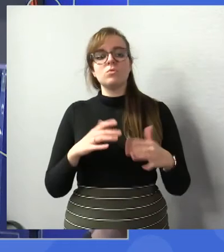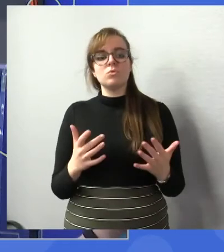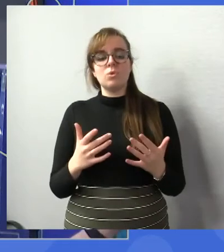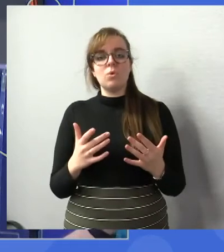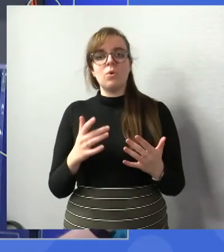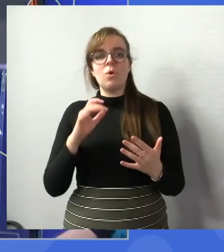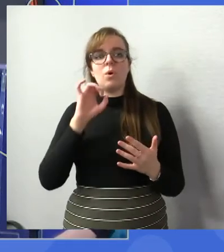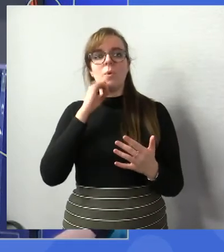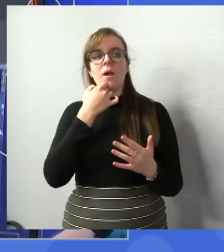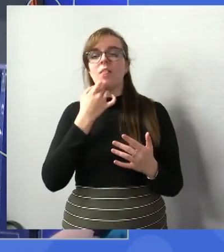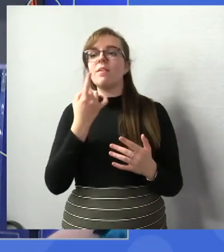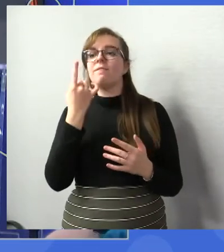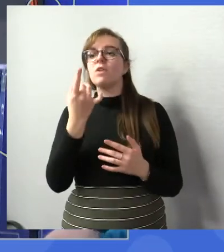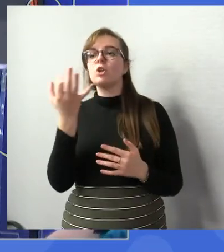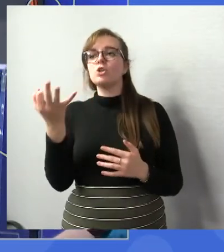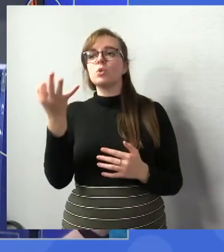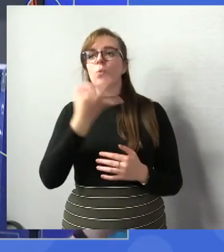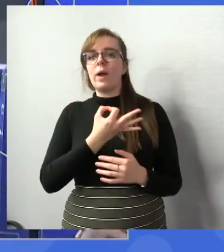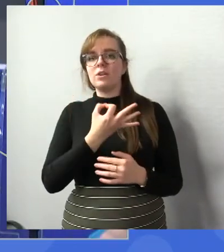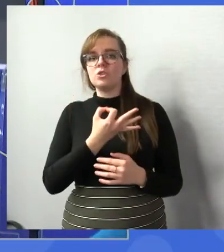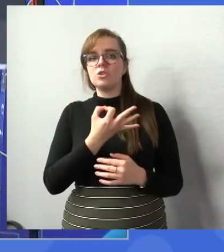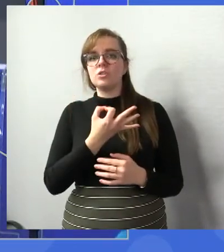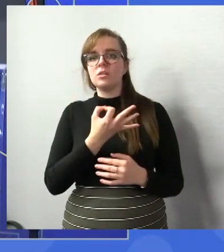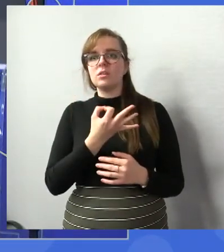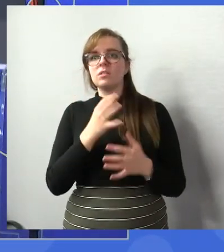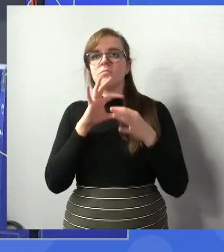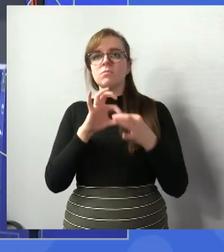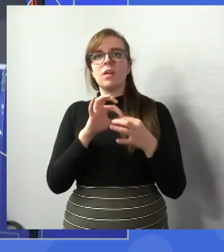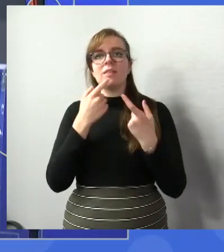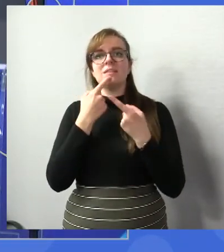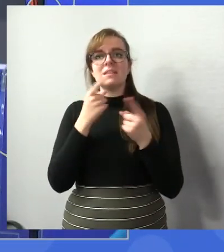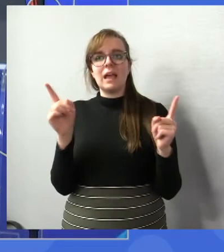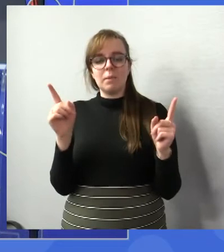question replace the statement and to make it